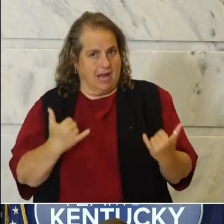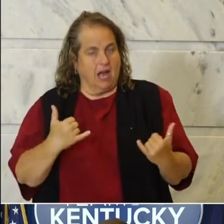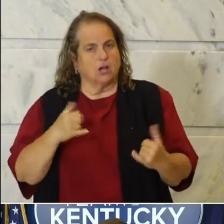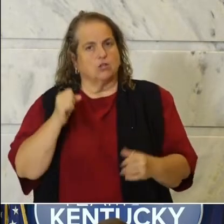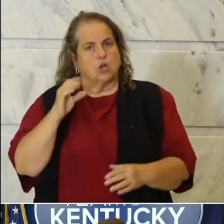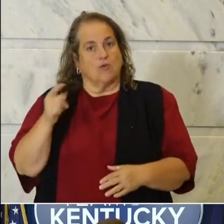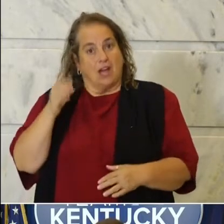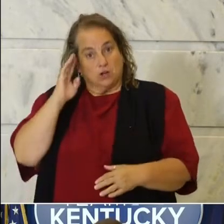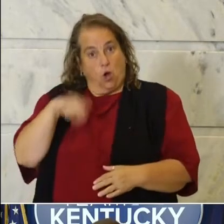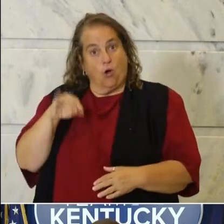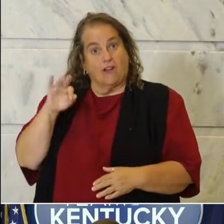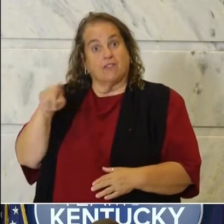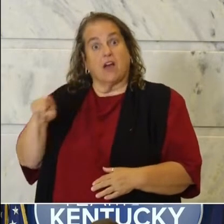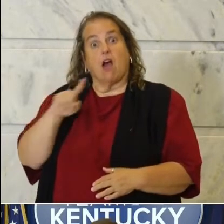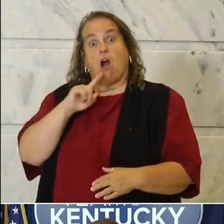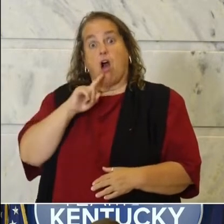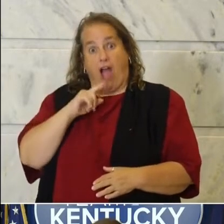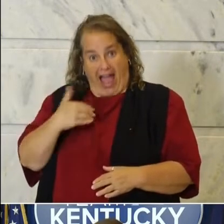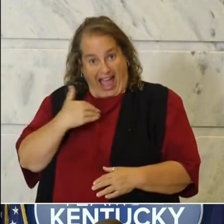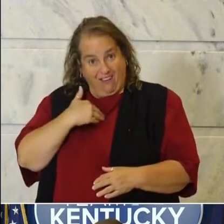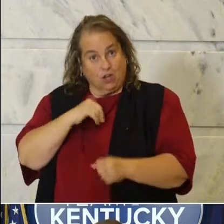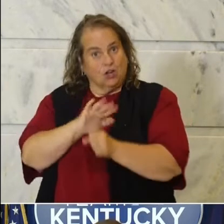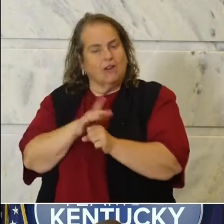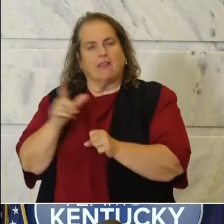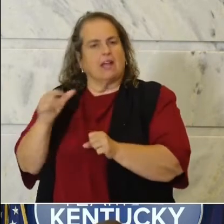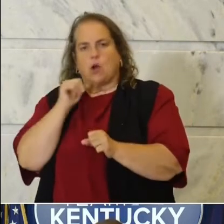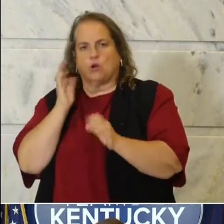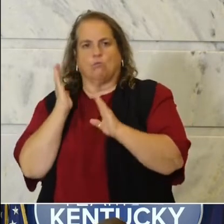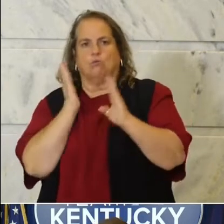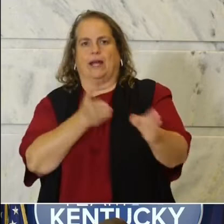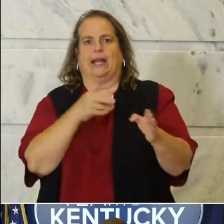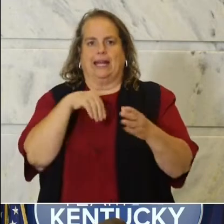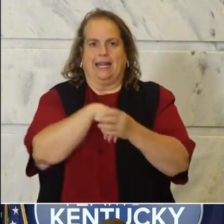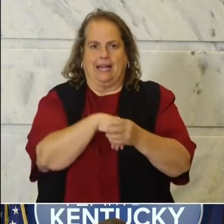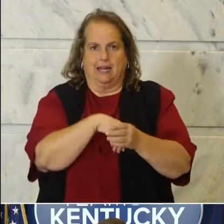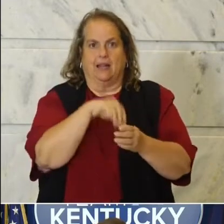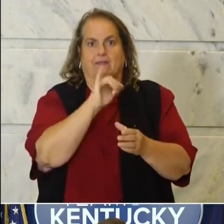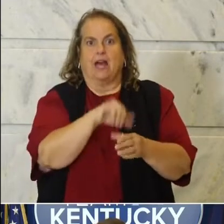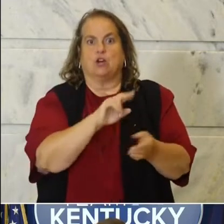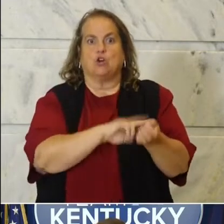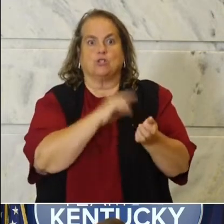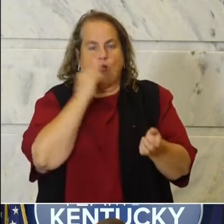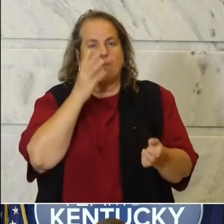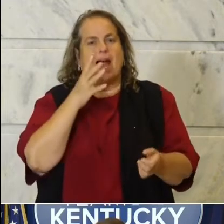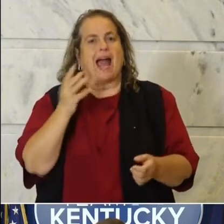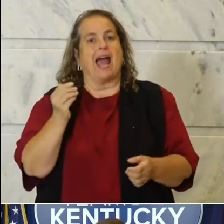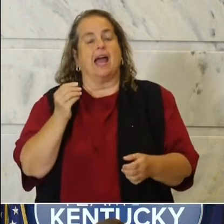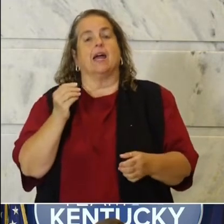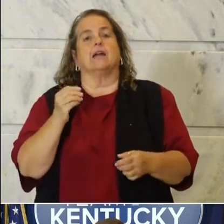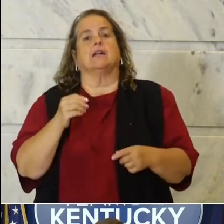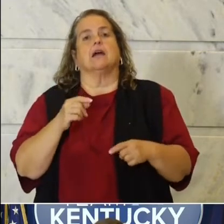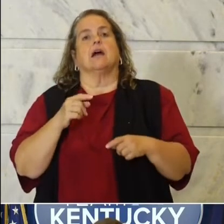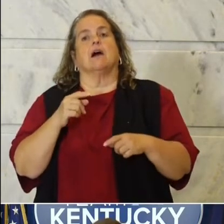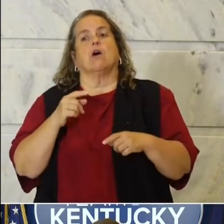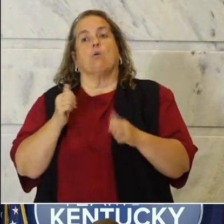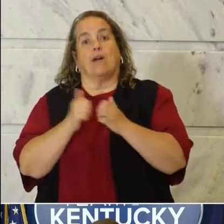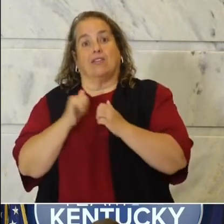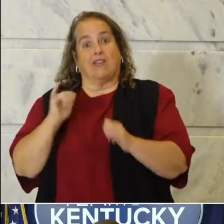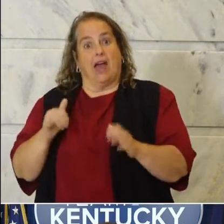so that they don't take it into a facility. And given that amazing work that they do, we could make sure that they stay healthy. And if they need